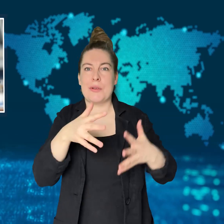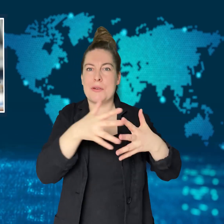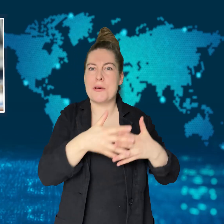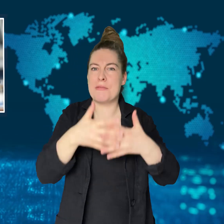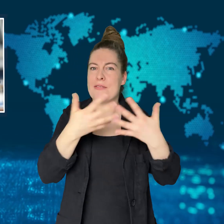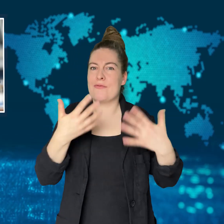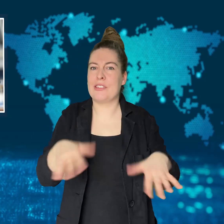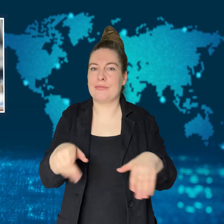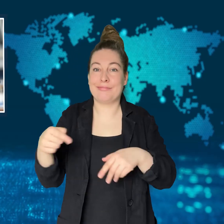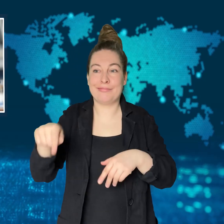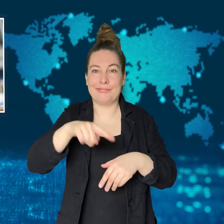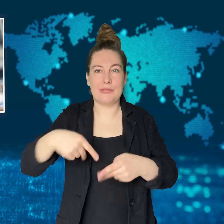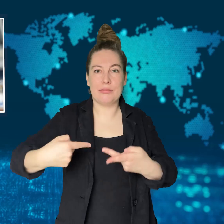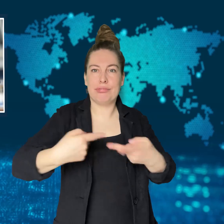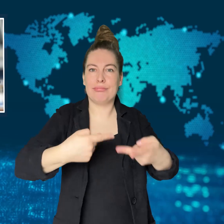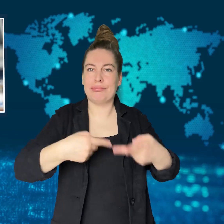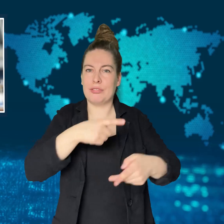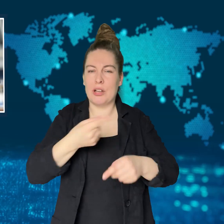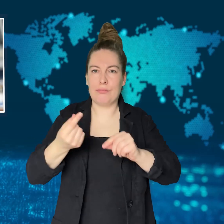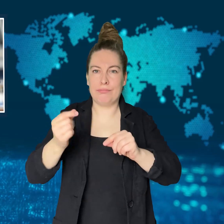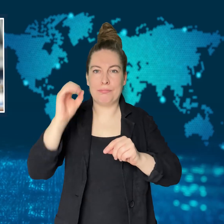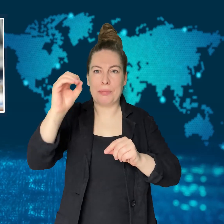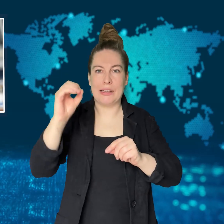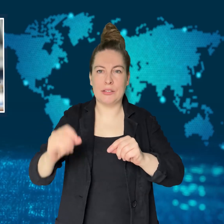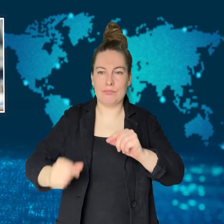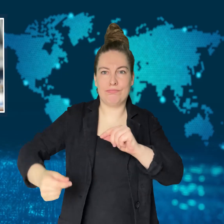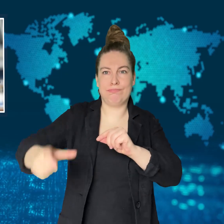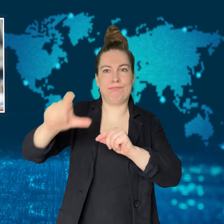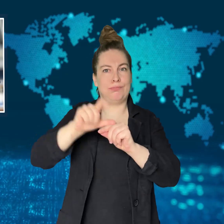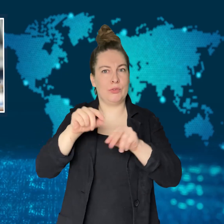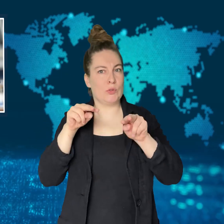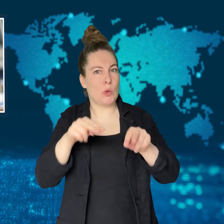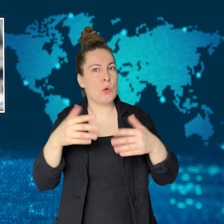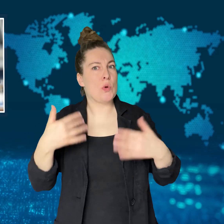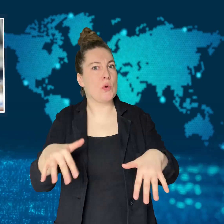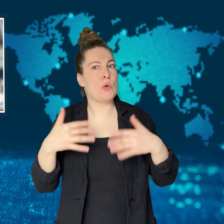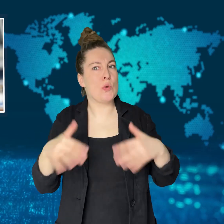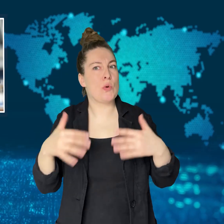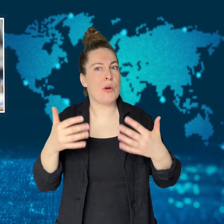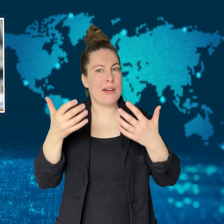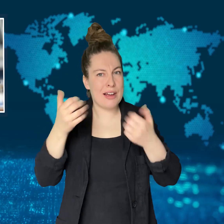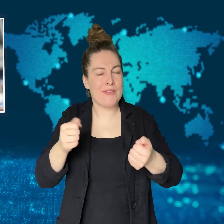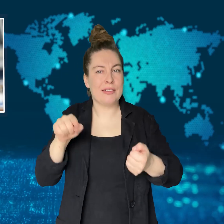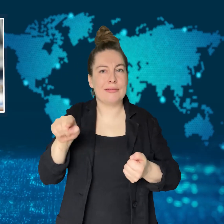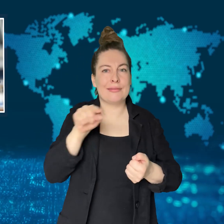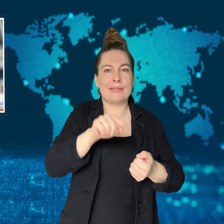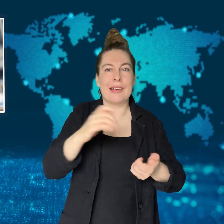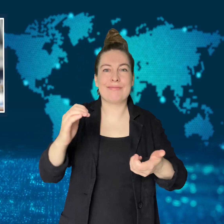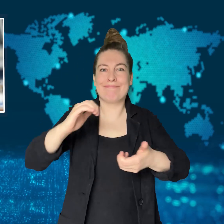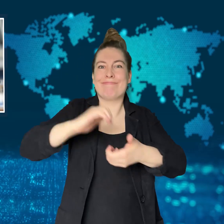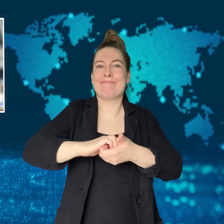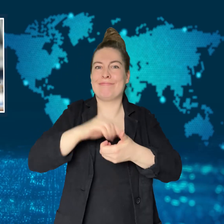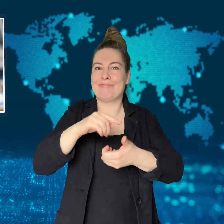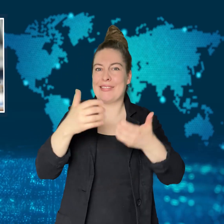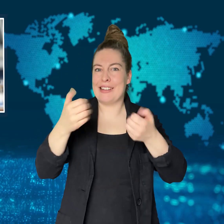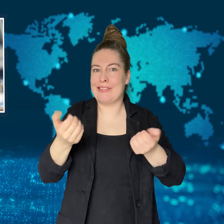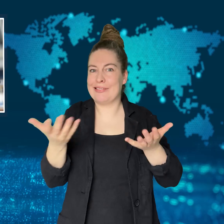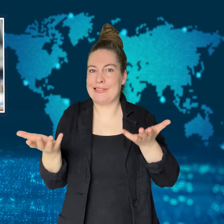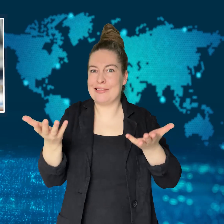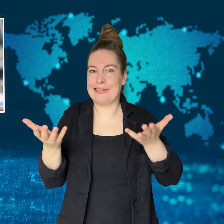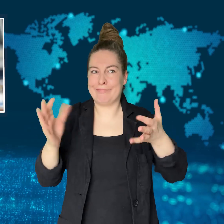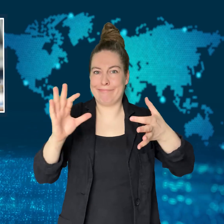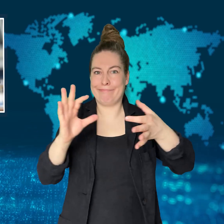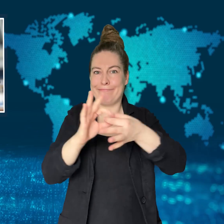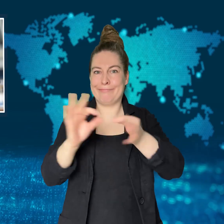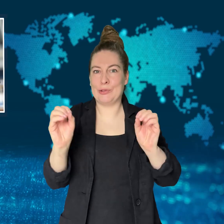against the US' tariffs as they emphasize Canadian sovereignty.